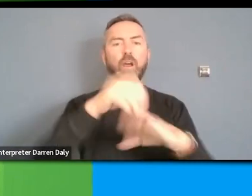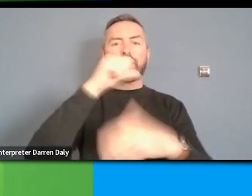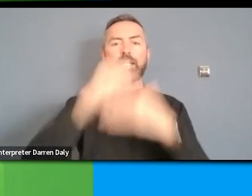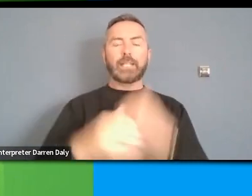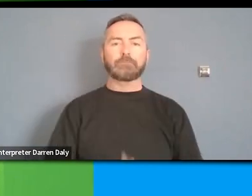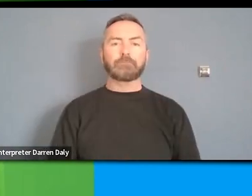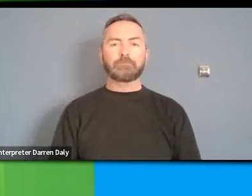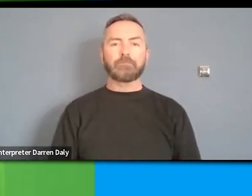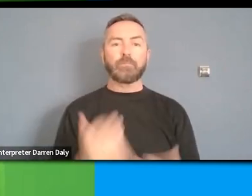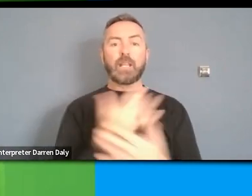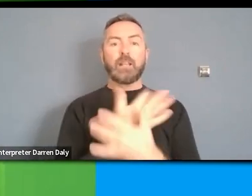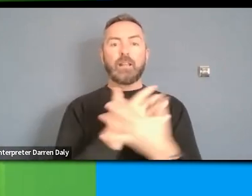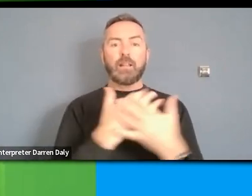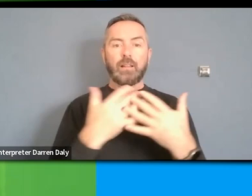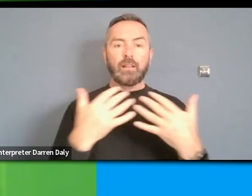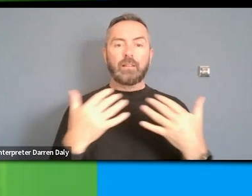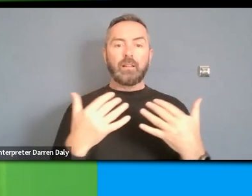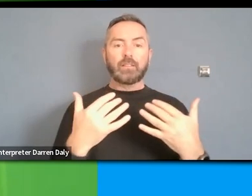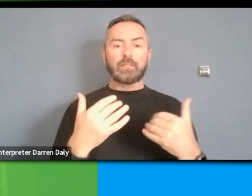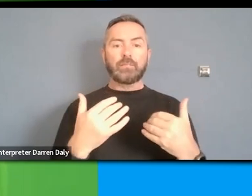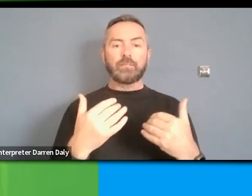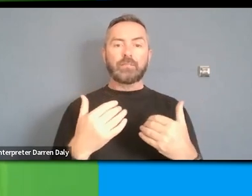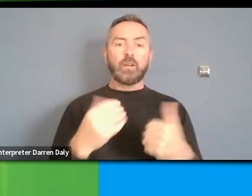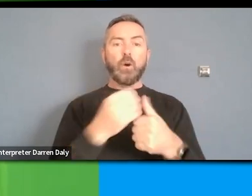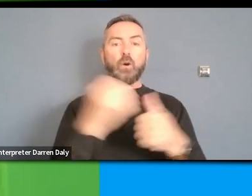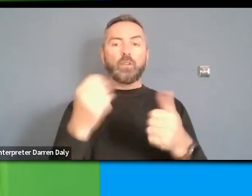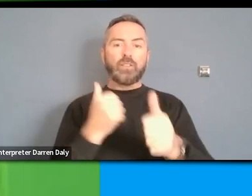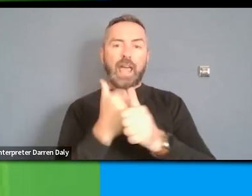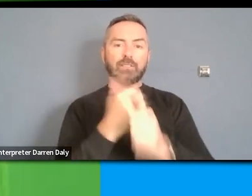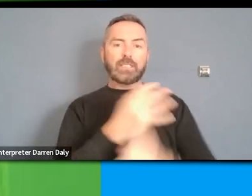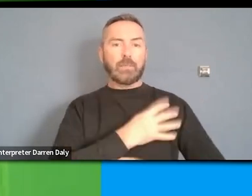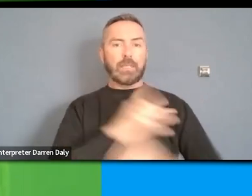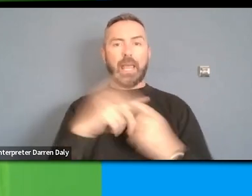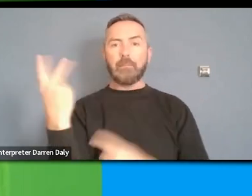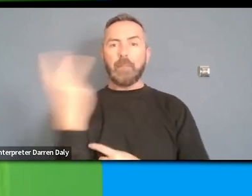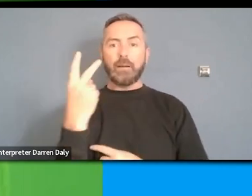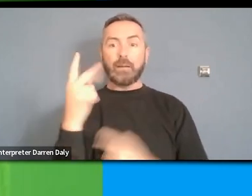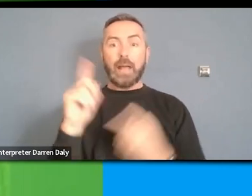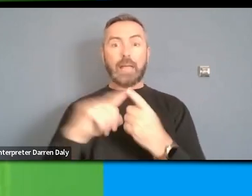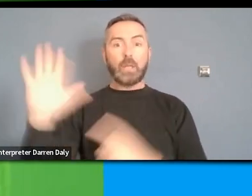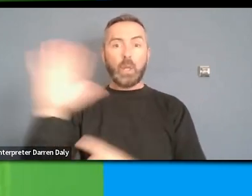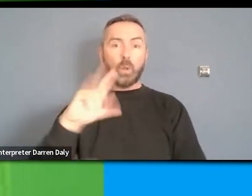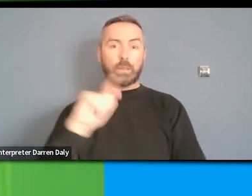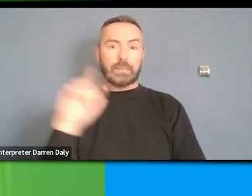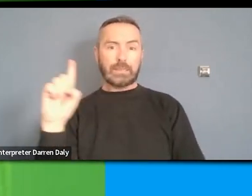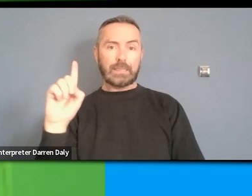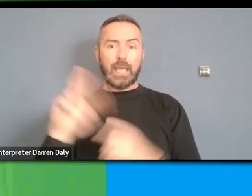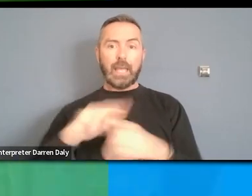With many self-advocacy committees and partners, as well as local TDs and the Minister Roderick O'Gorman.